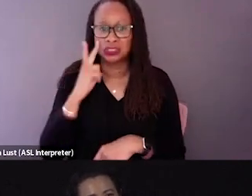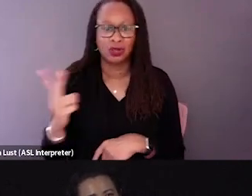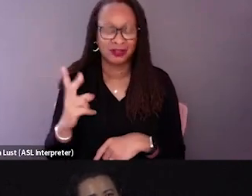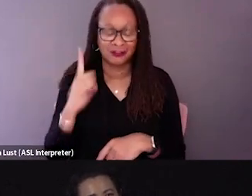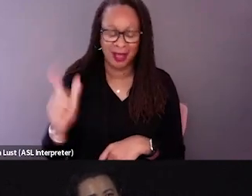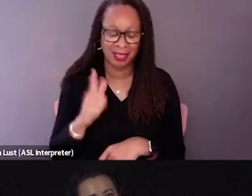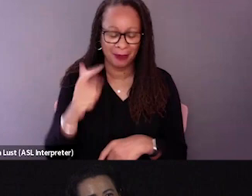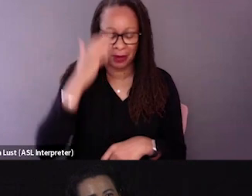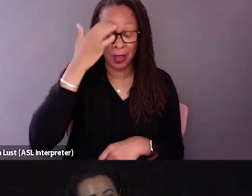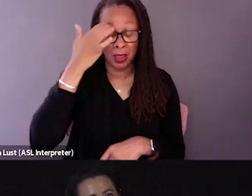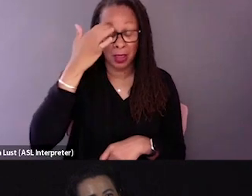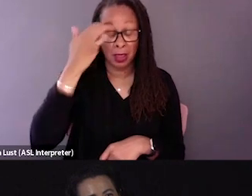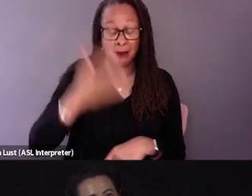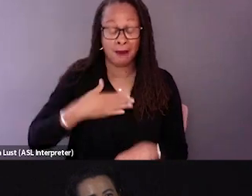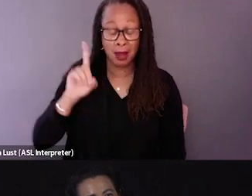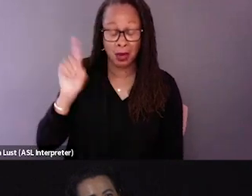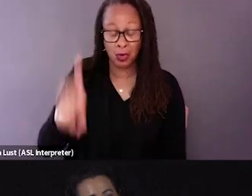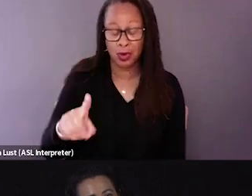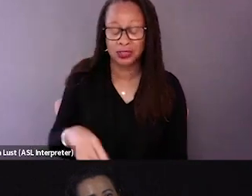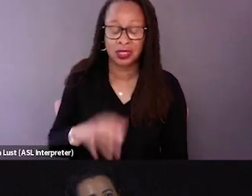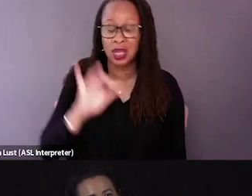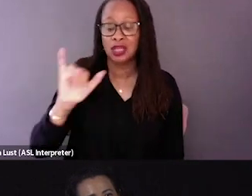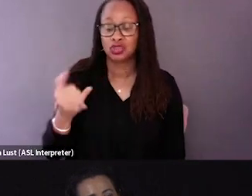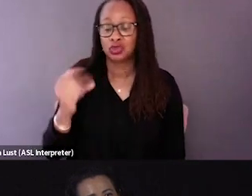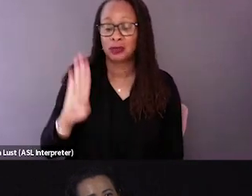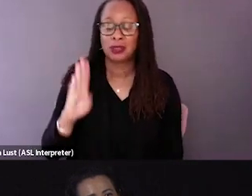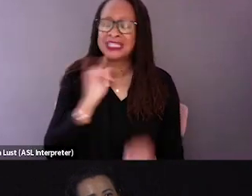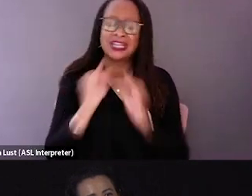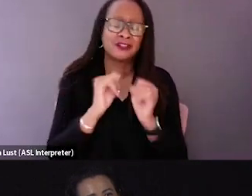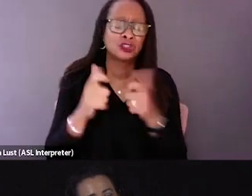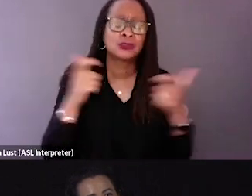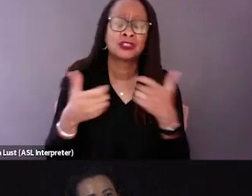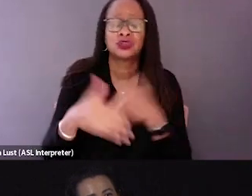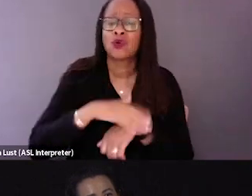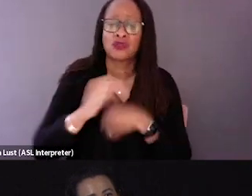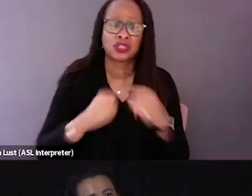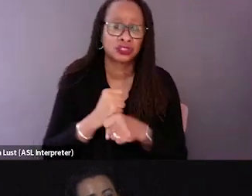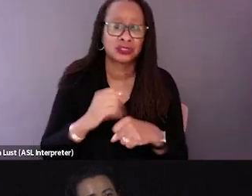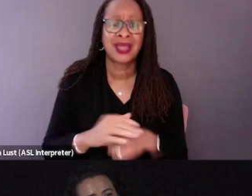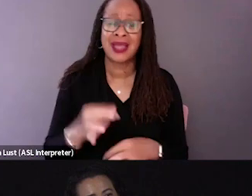But my question is like, Judy was interviewed so much over the years and I was curious how you were able